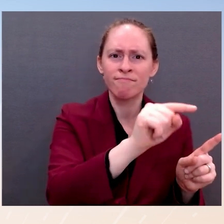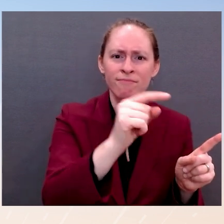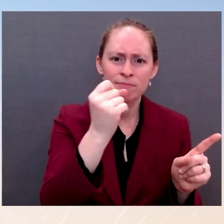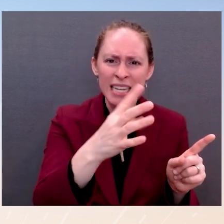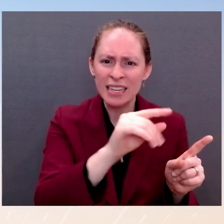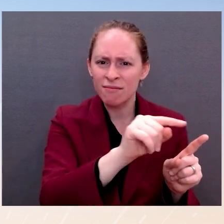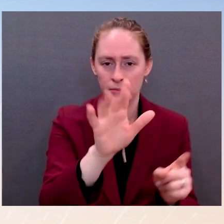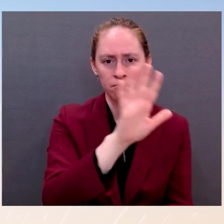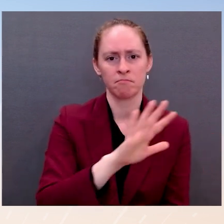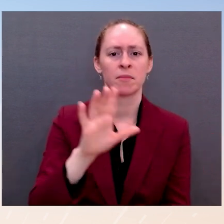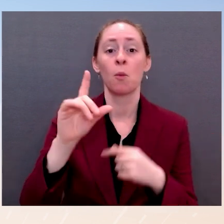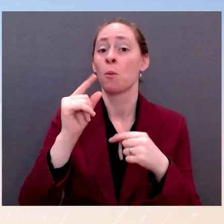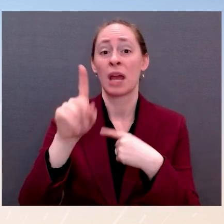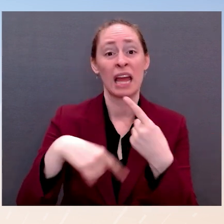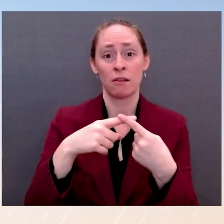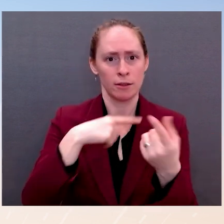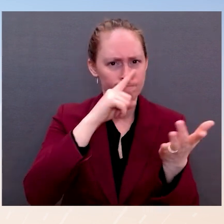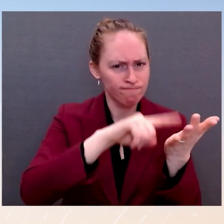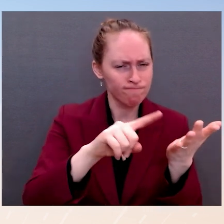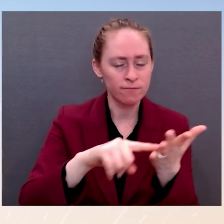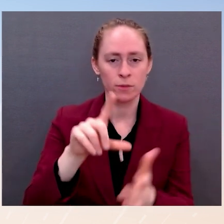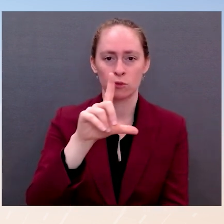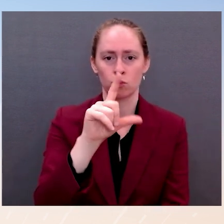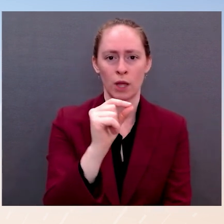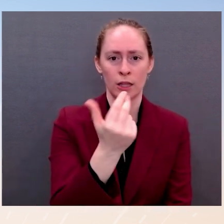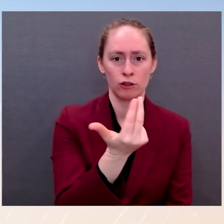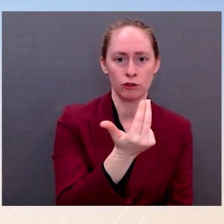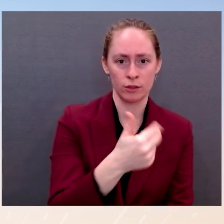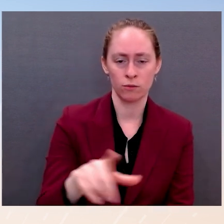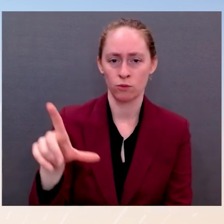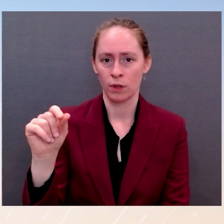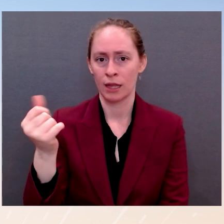with black people experiencing one of the larger declines